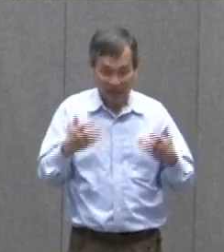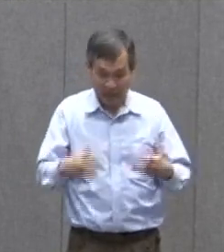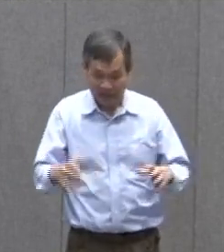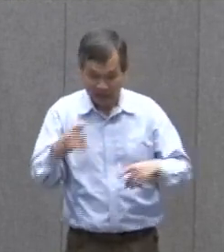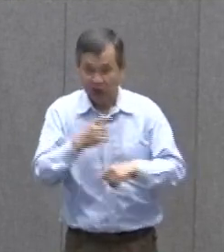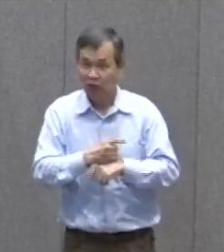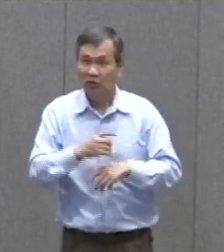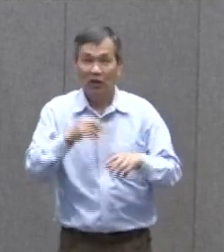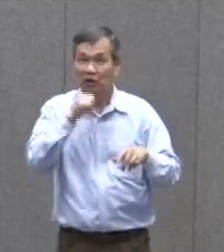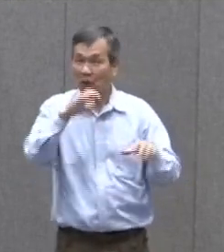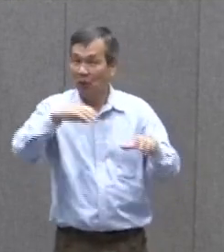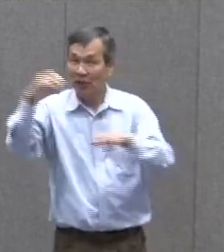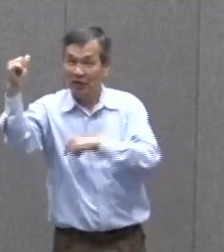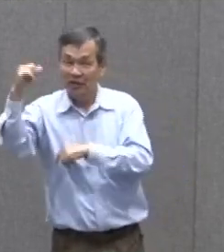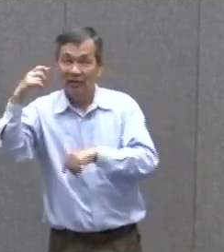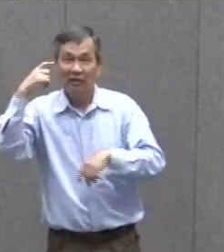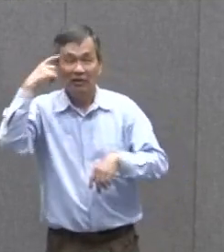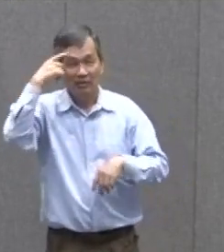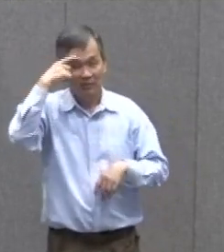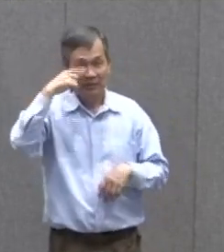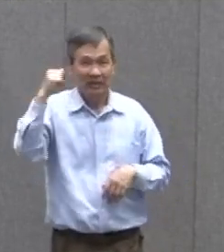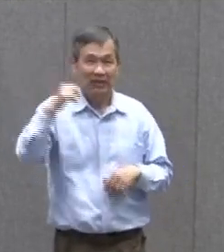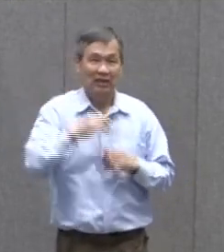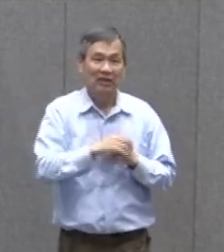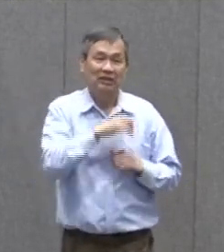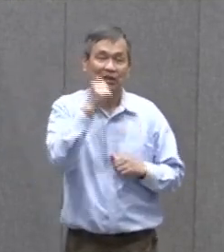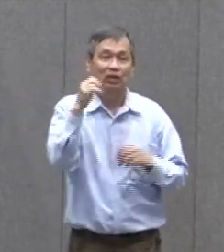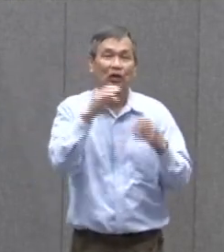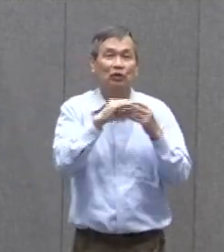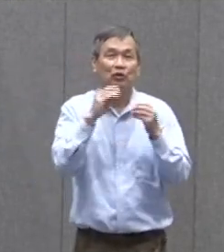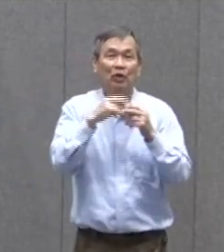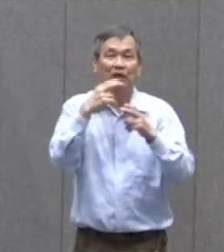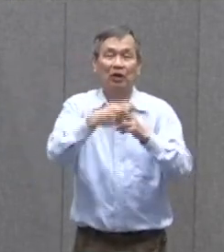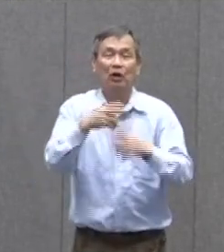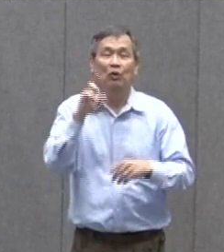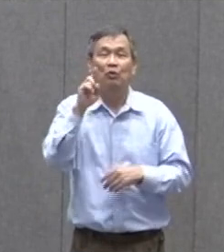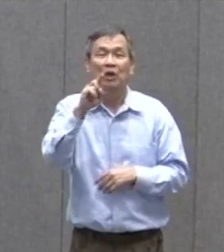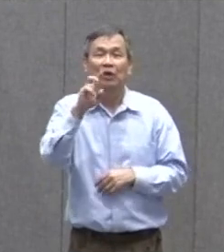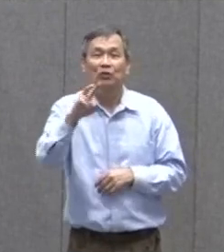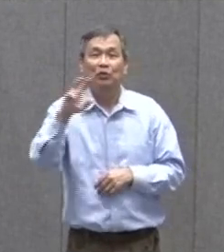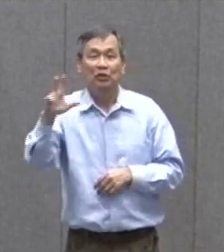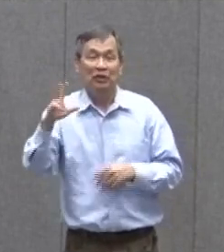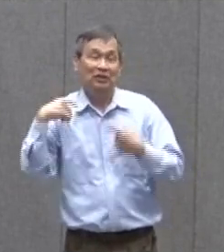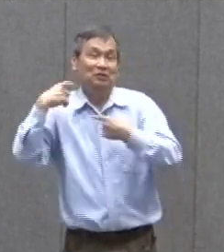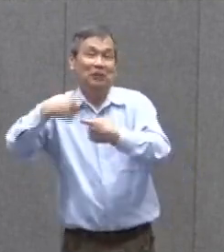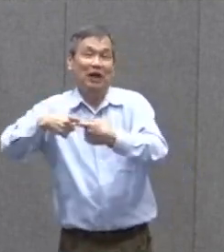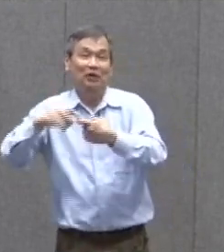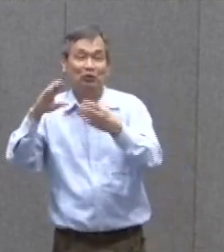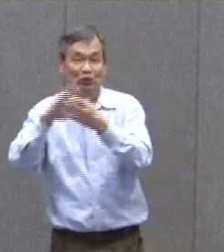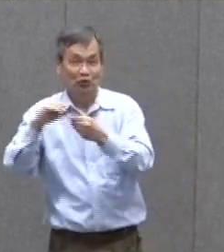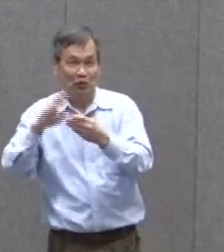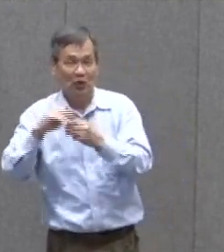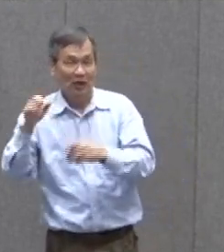because one of our stories, "Goodnight 1 2 3" will also be in Spanish, which is another really wonderful way to hear a story is in another language.